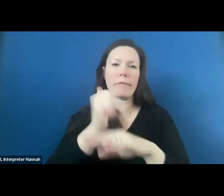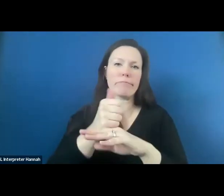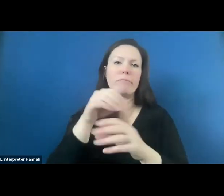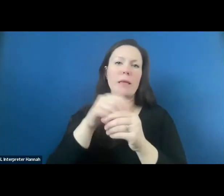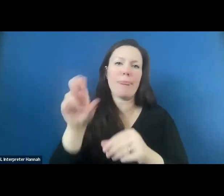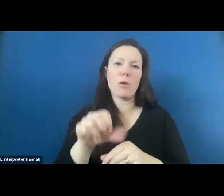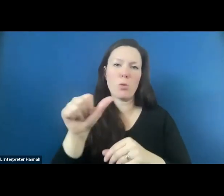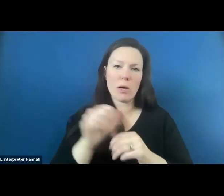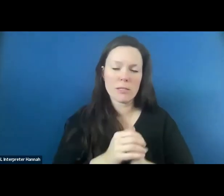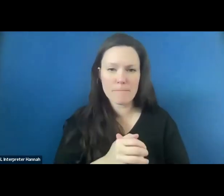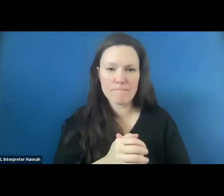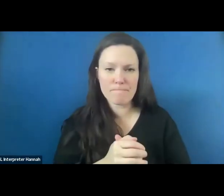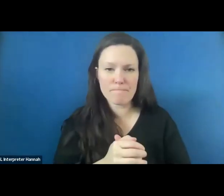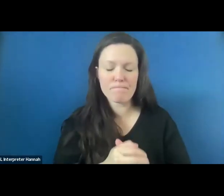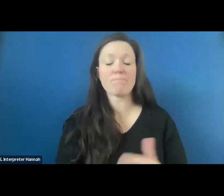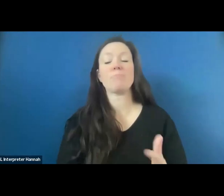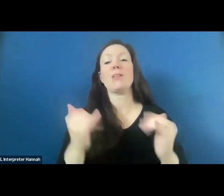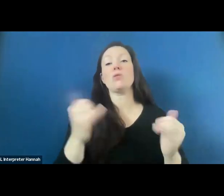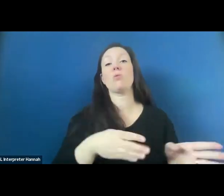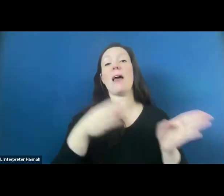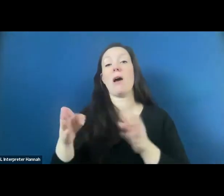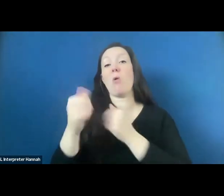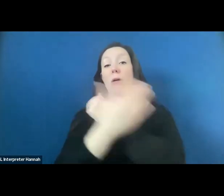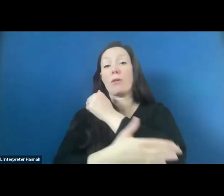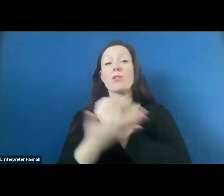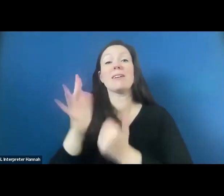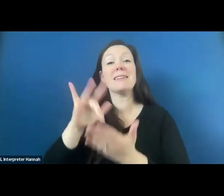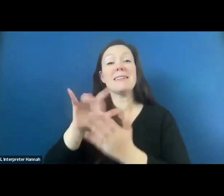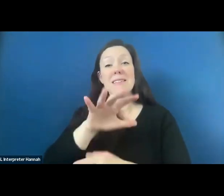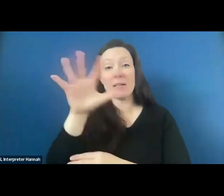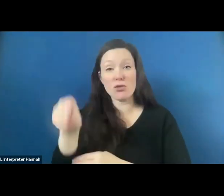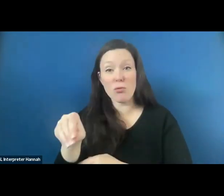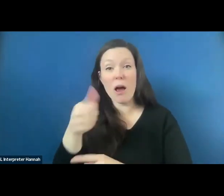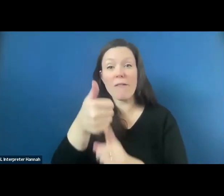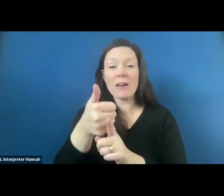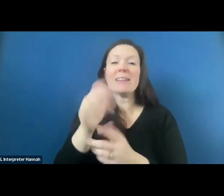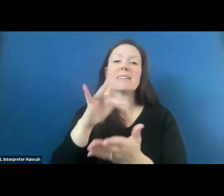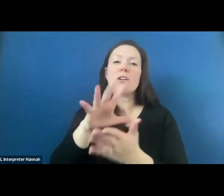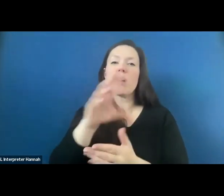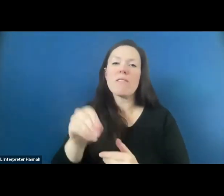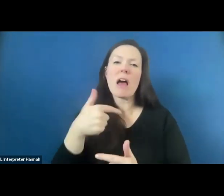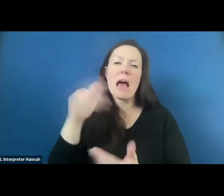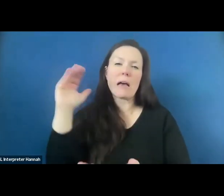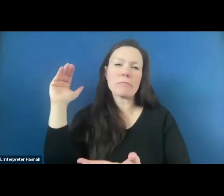One is Central Africa. And, of course, you know, Central Africa has not contributed the most greenhouse gases, but they are very vulnerable.